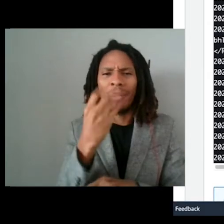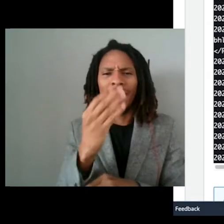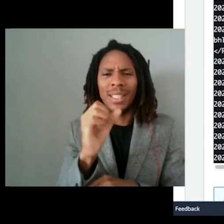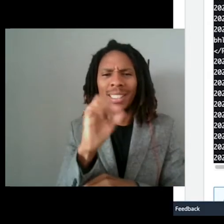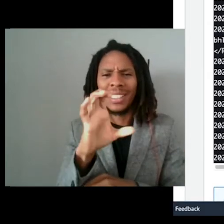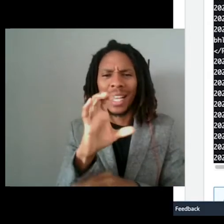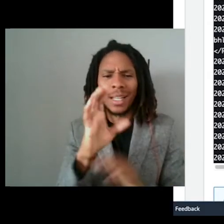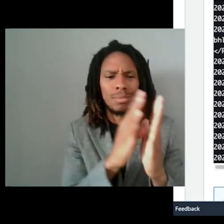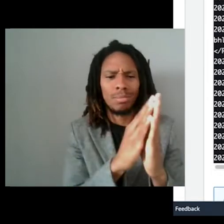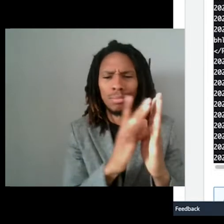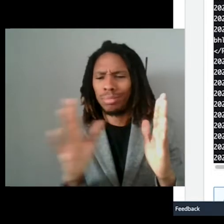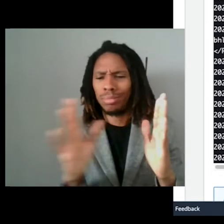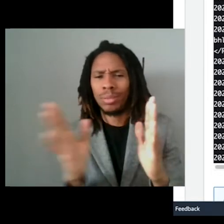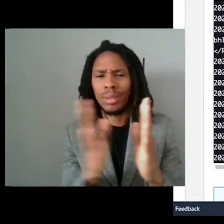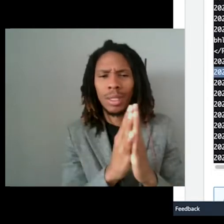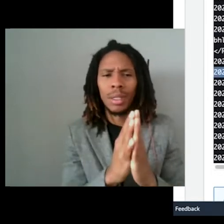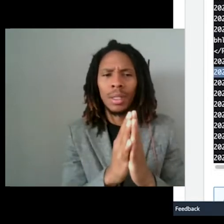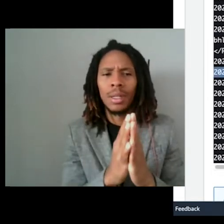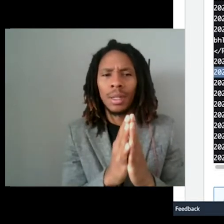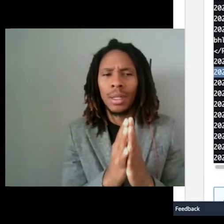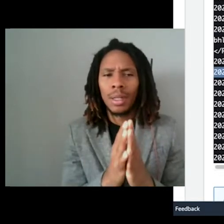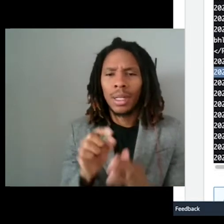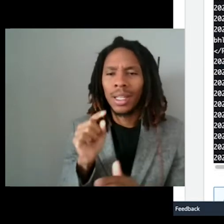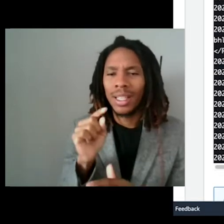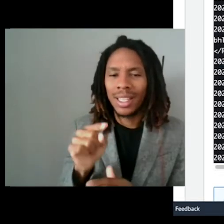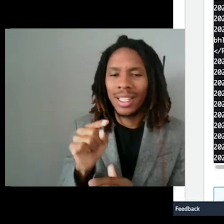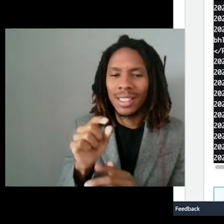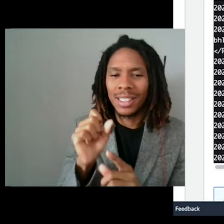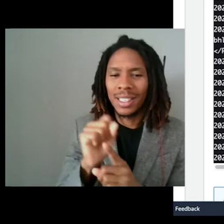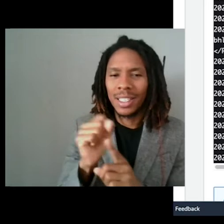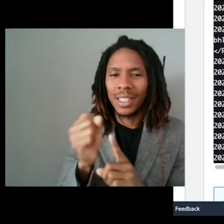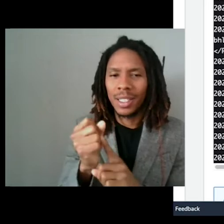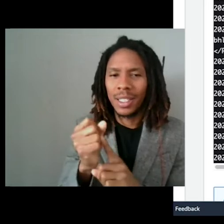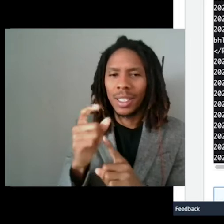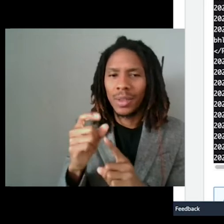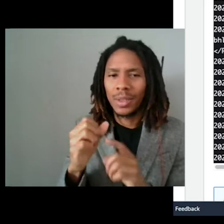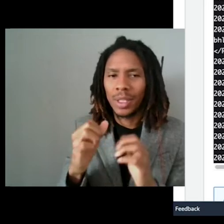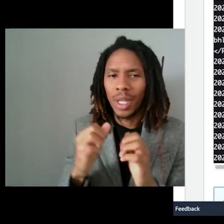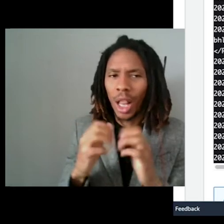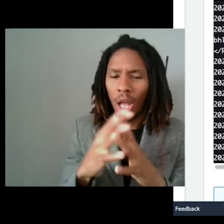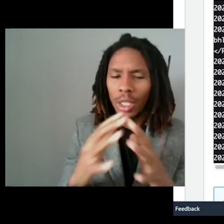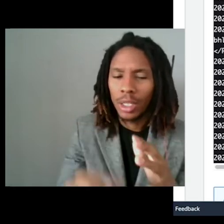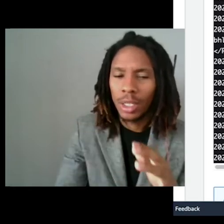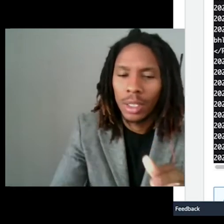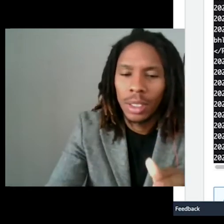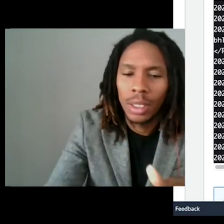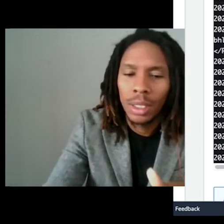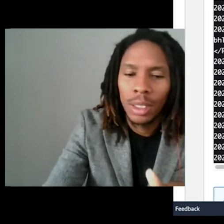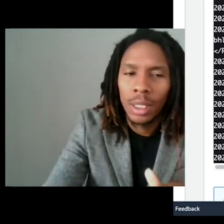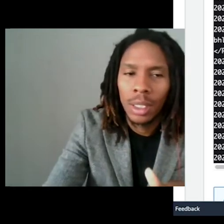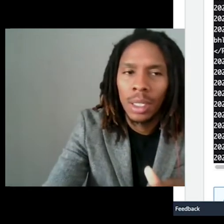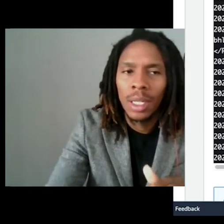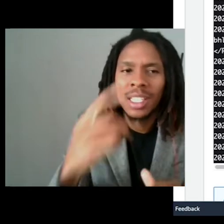Yep, this is a instance that launch resolve fast launch. You can see the launch time is about two minutes. - Okay.